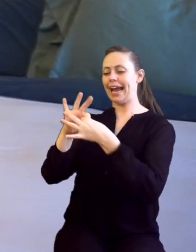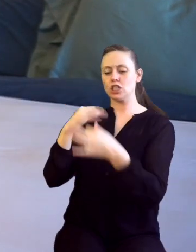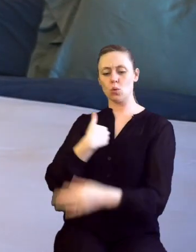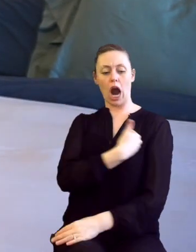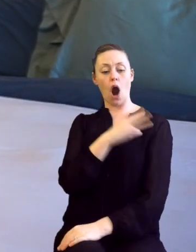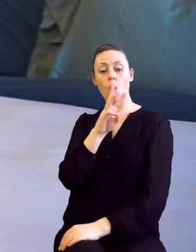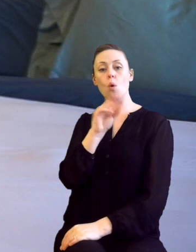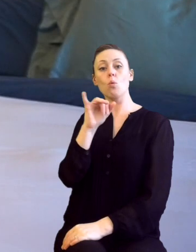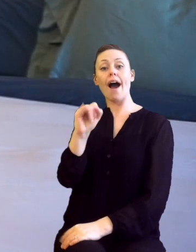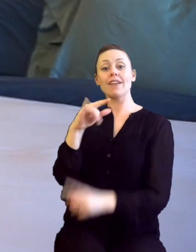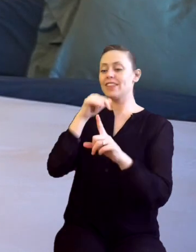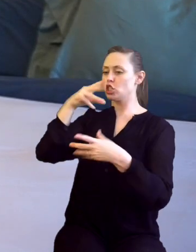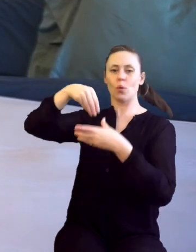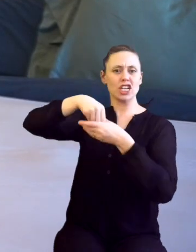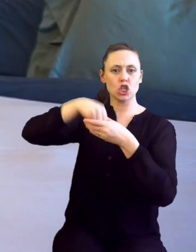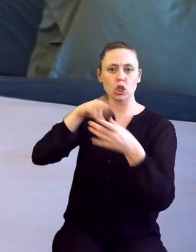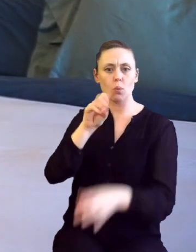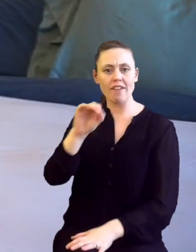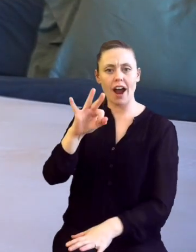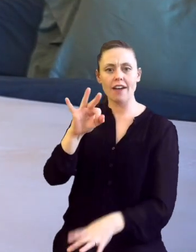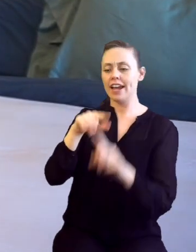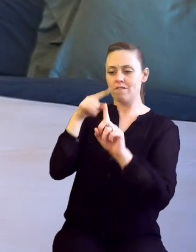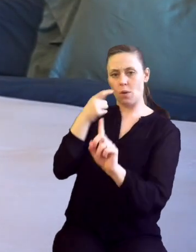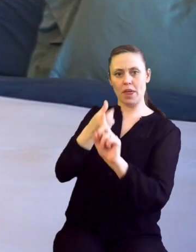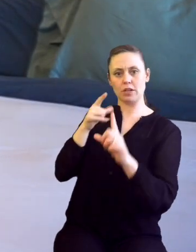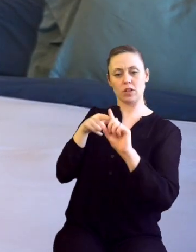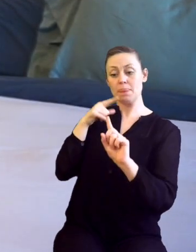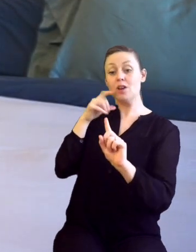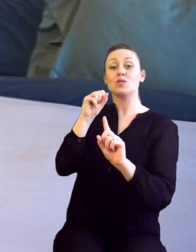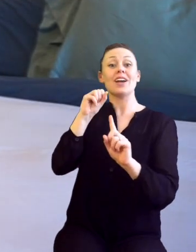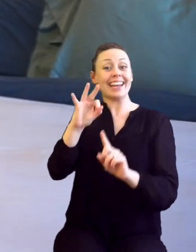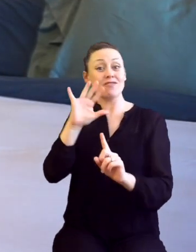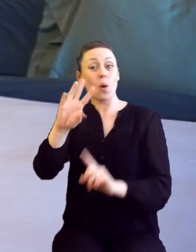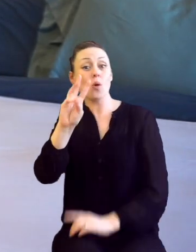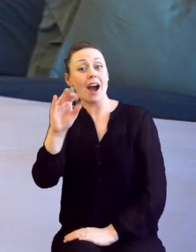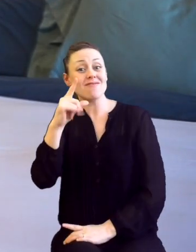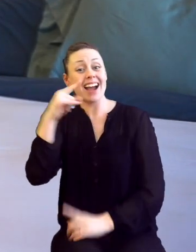There isn't an internal Wi-Fi in Sleep Numbers pump. So if your Wi-Fi signal is